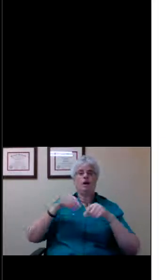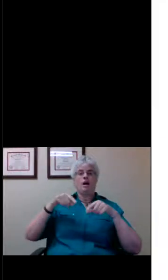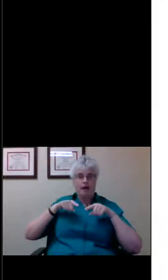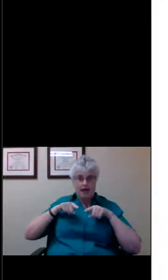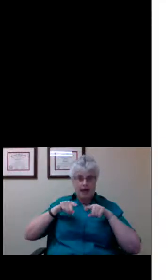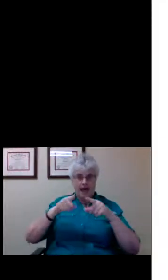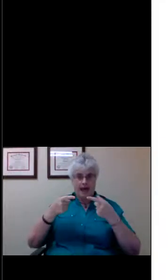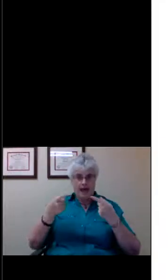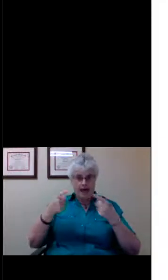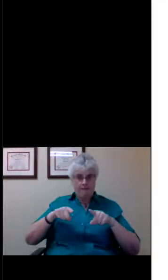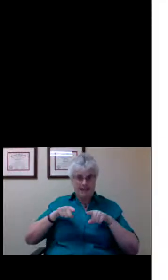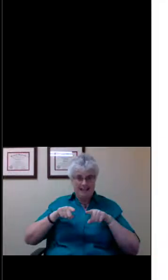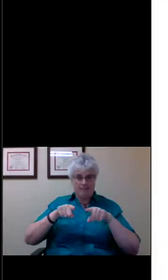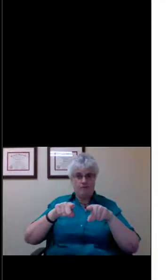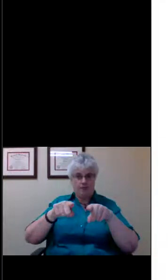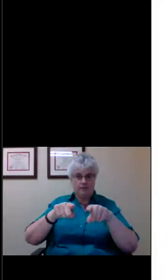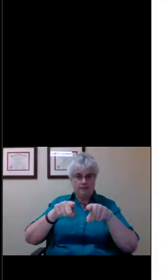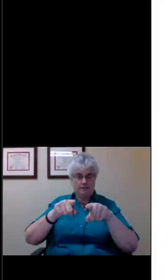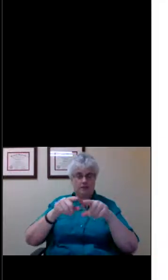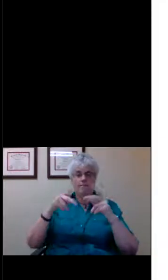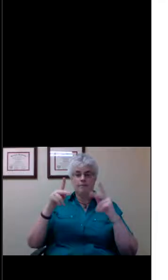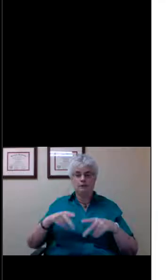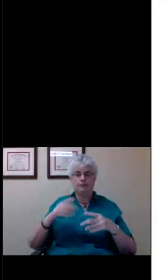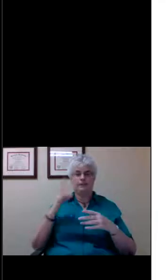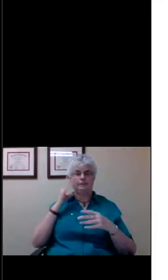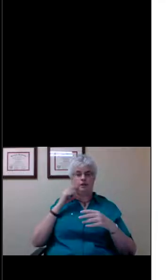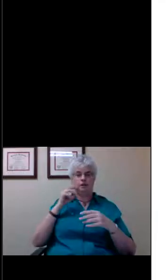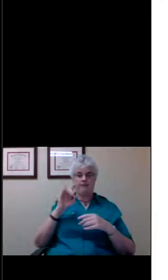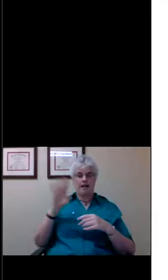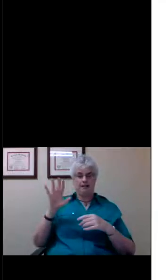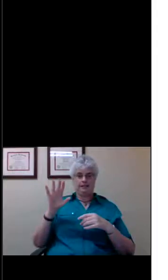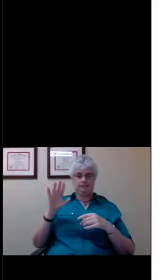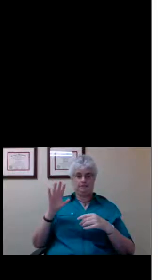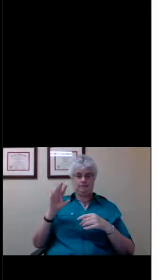Secondary means while it's happening, in the moment, where somebody is